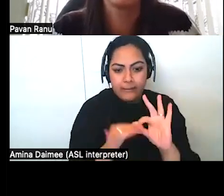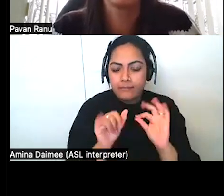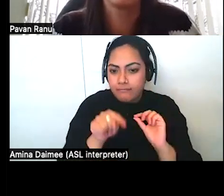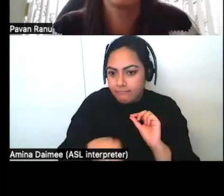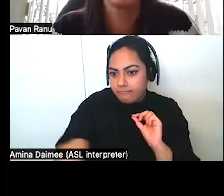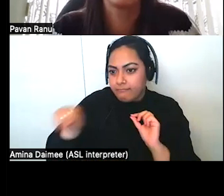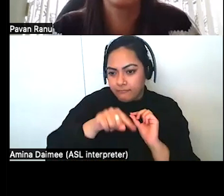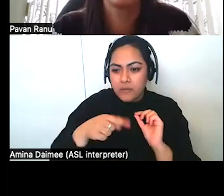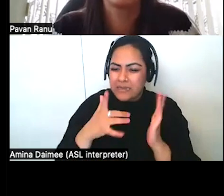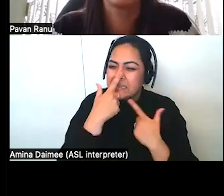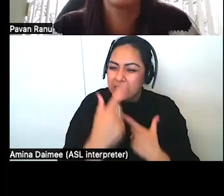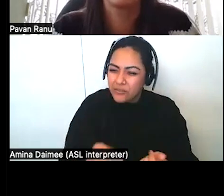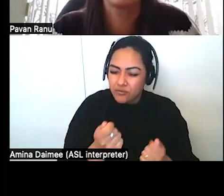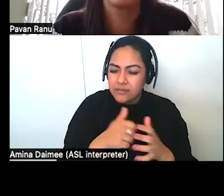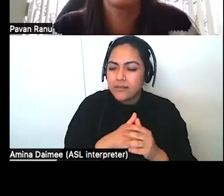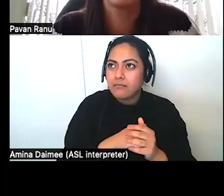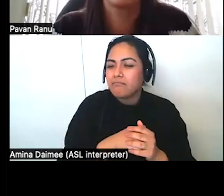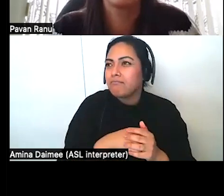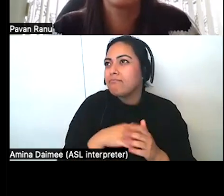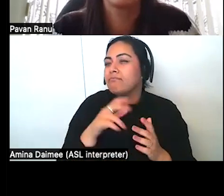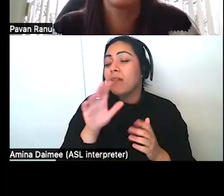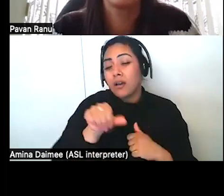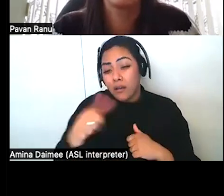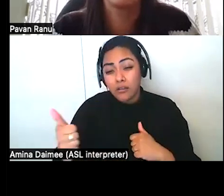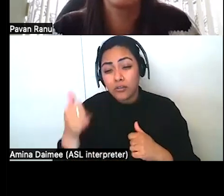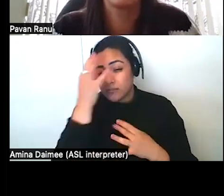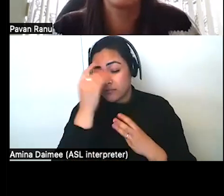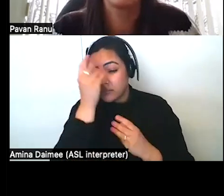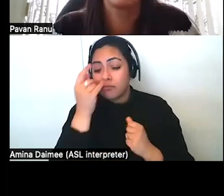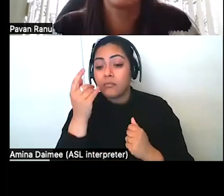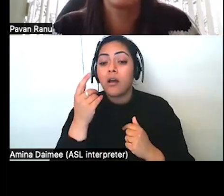else to think about is that it's not just about the books you haven't published yet,